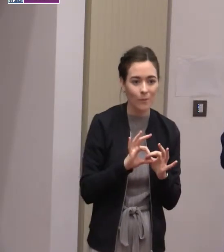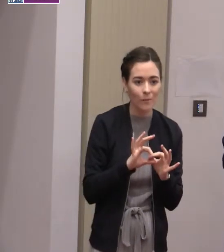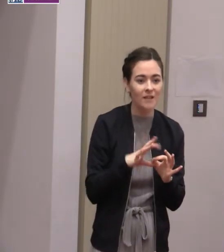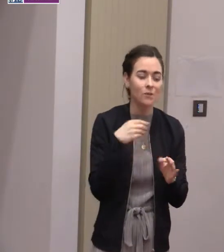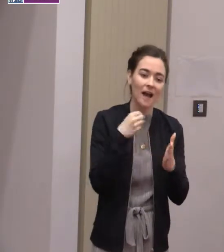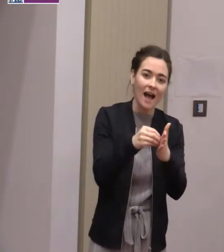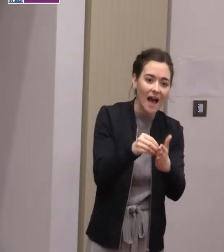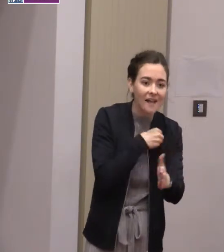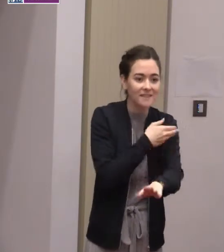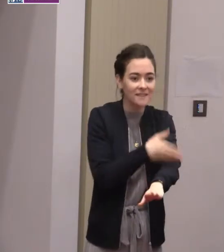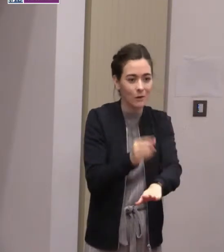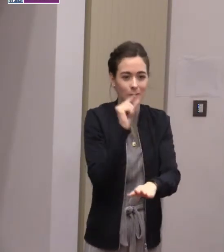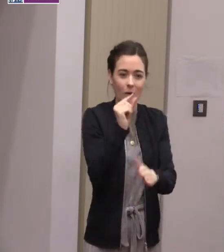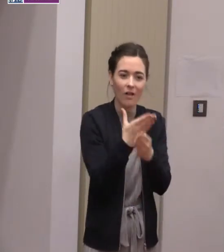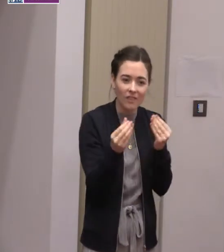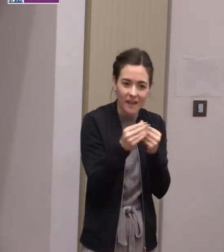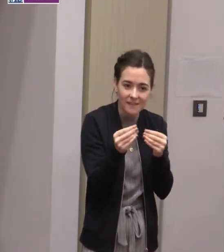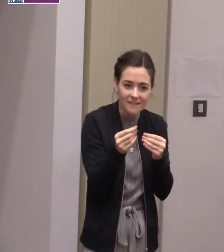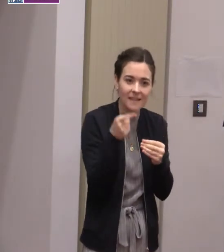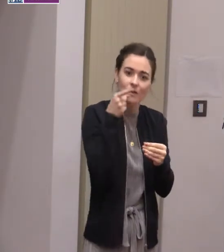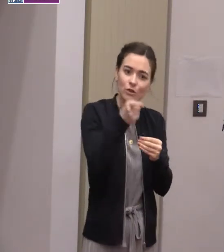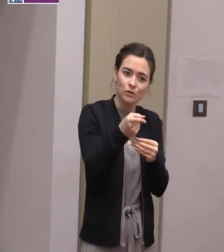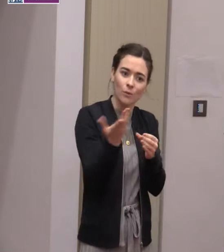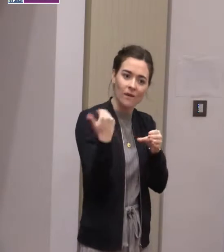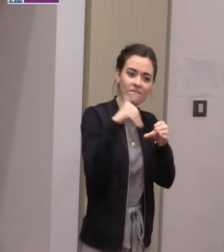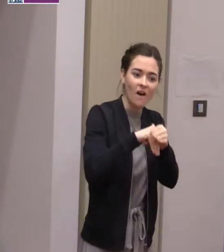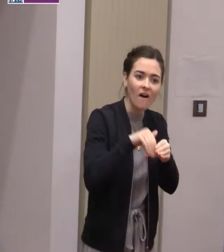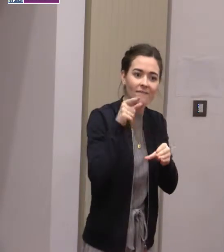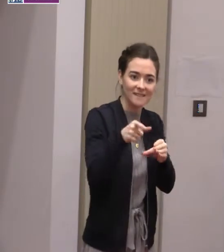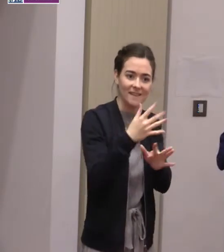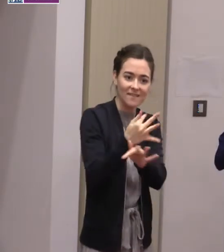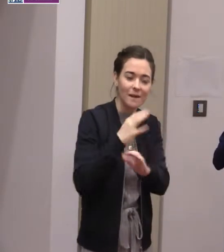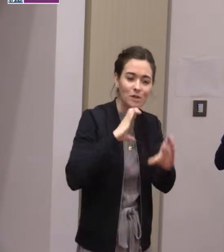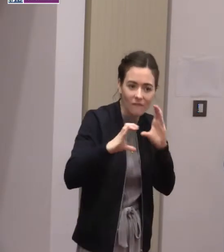Must begin with the small things, are you part of the family conversation?